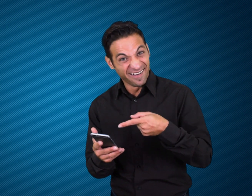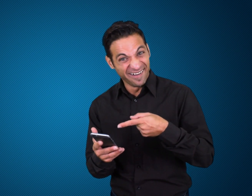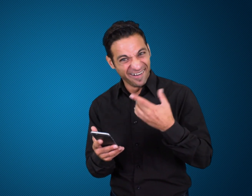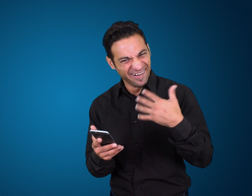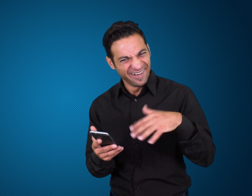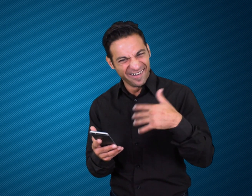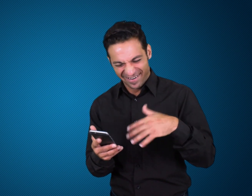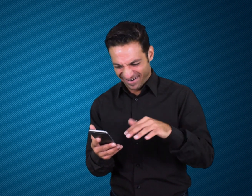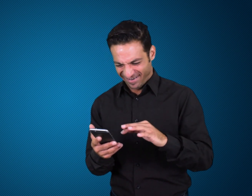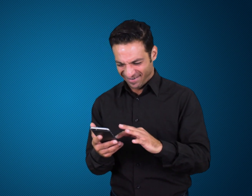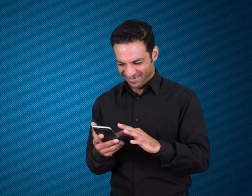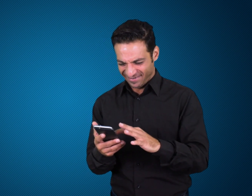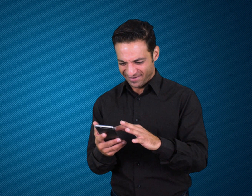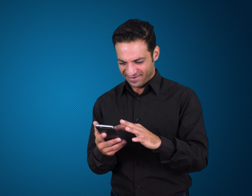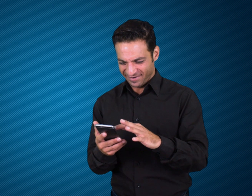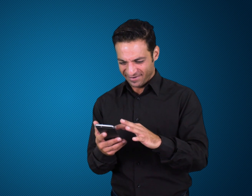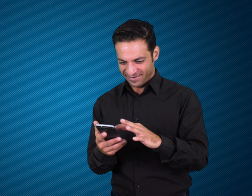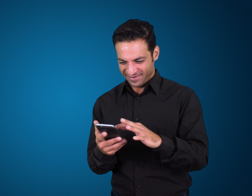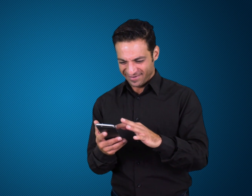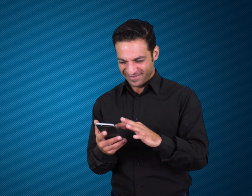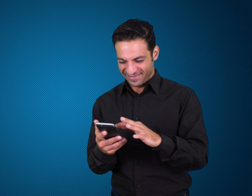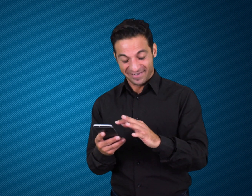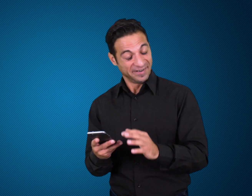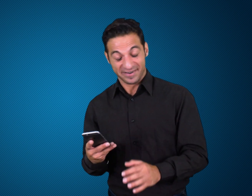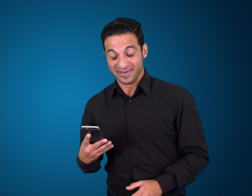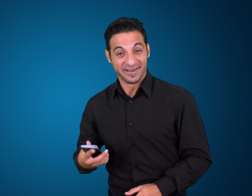Memnos: Wow!